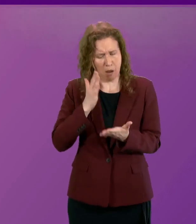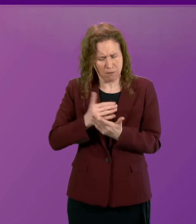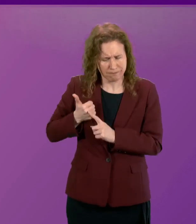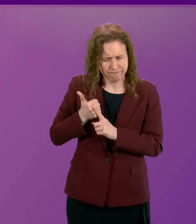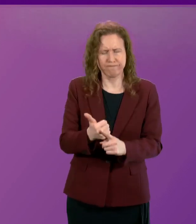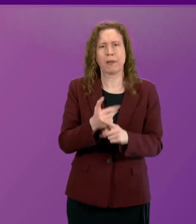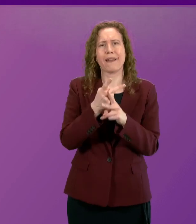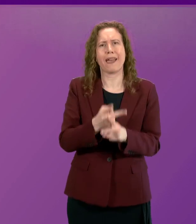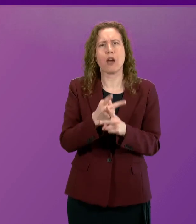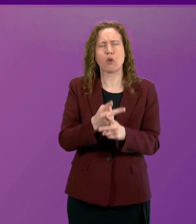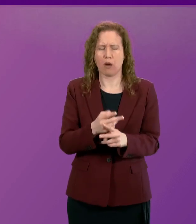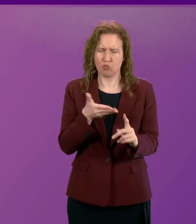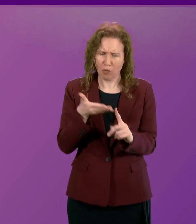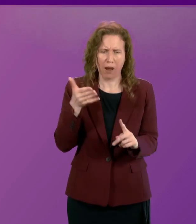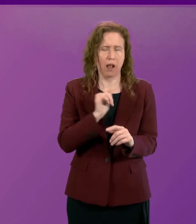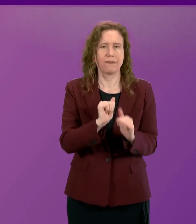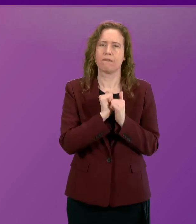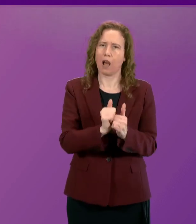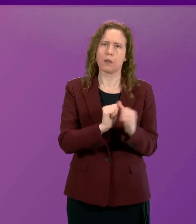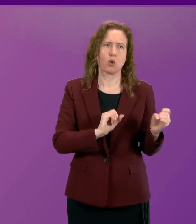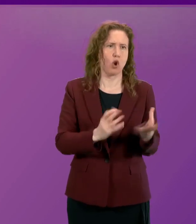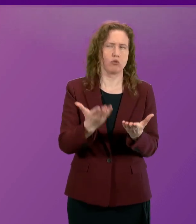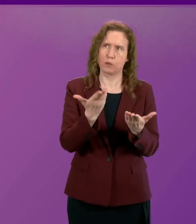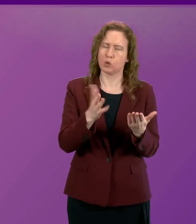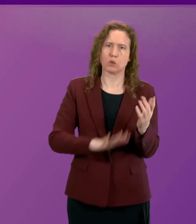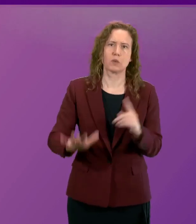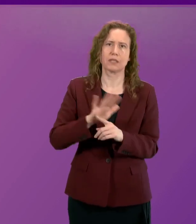recognising the invaluable contribution that they make to our society today.